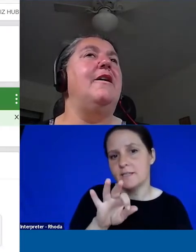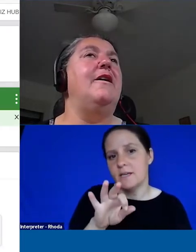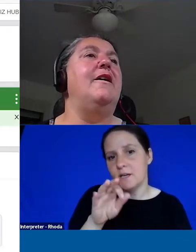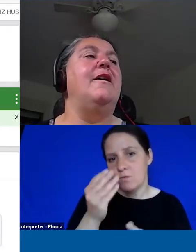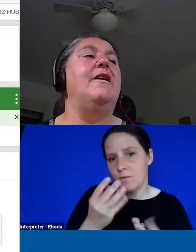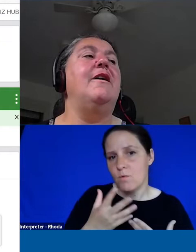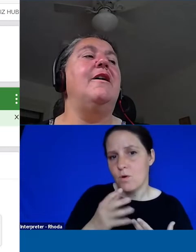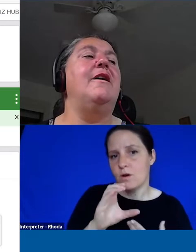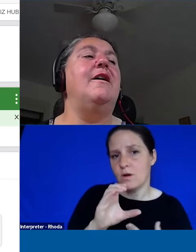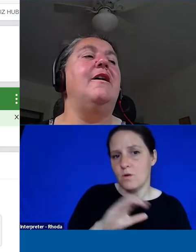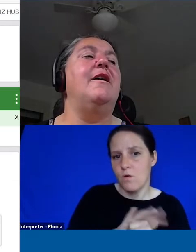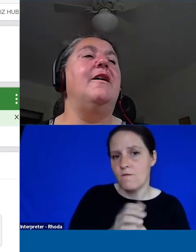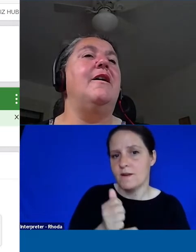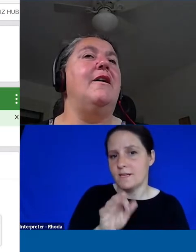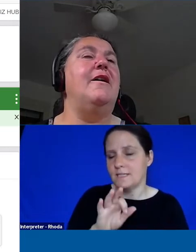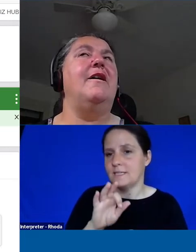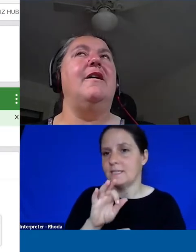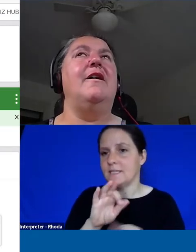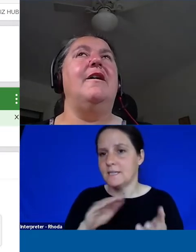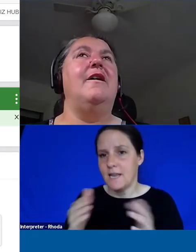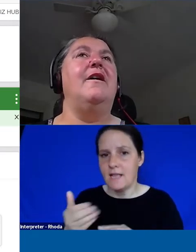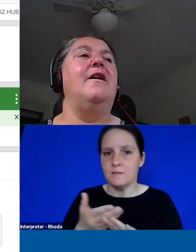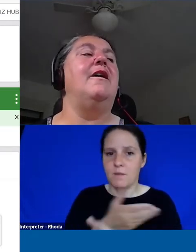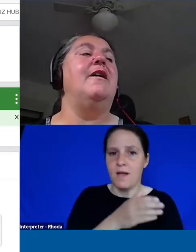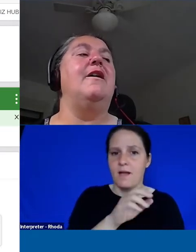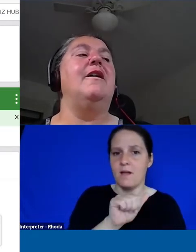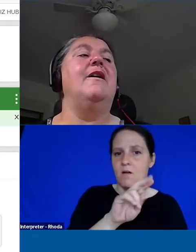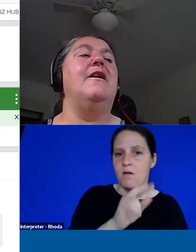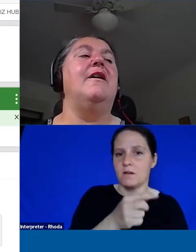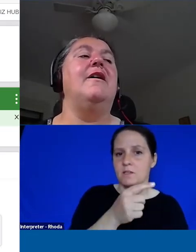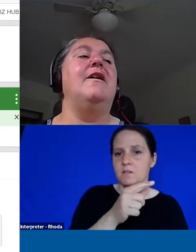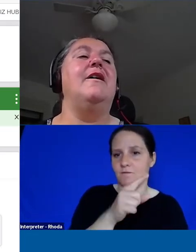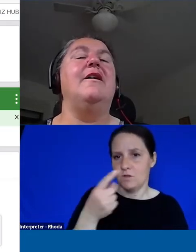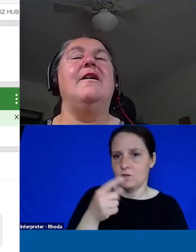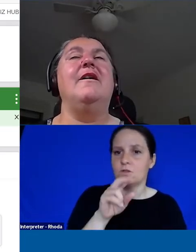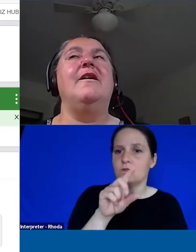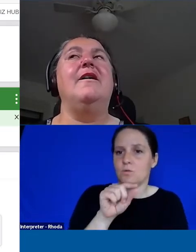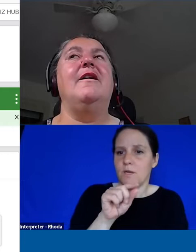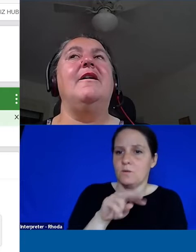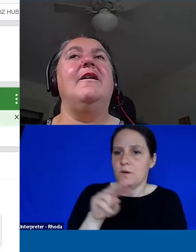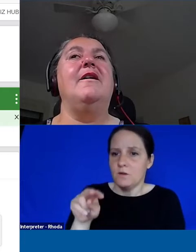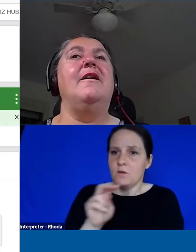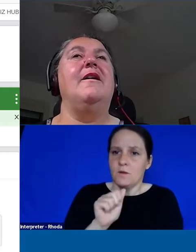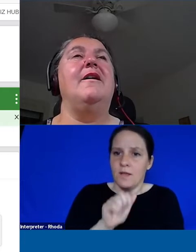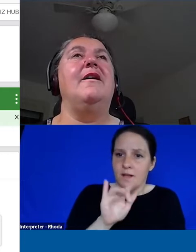Based on current projections scenario by August 1st, 2022. Scenario, clickable link more scenario information,